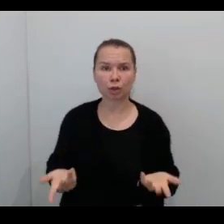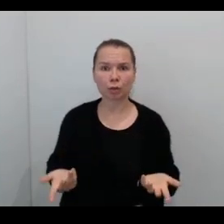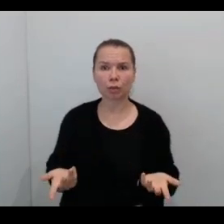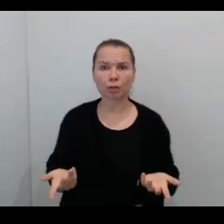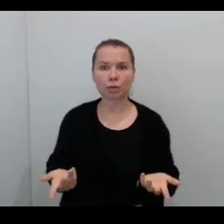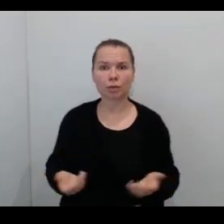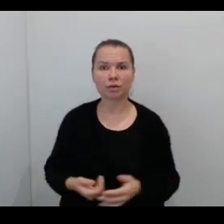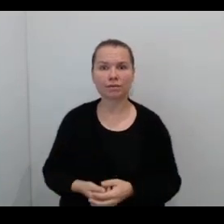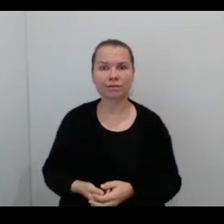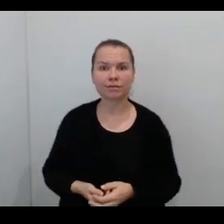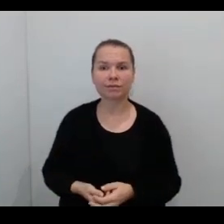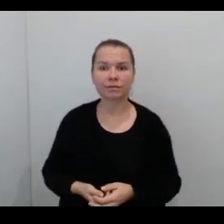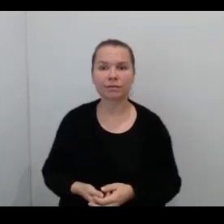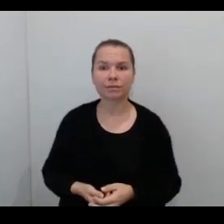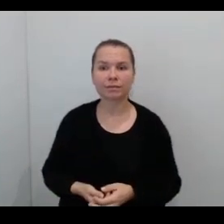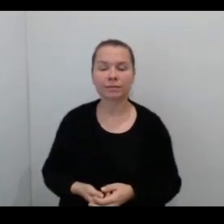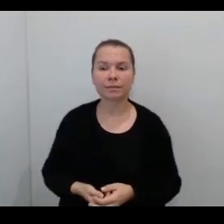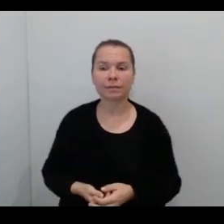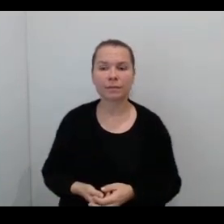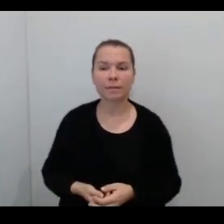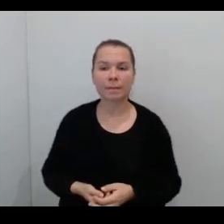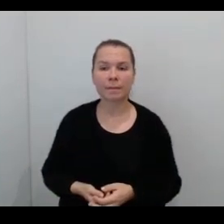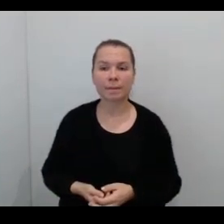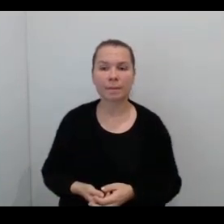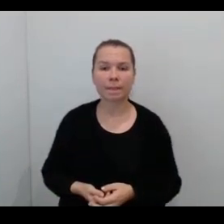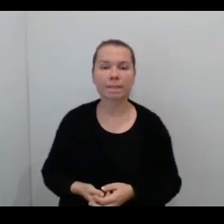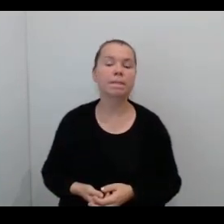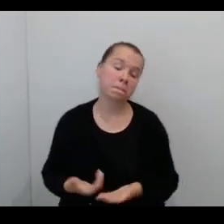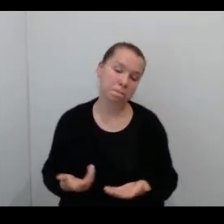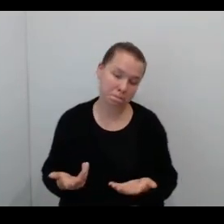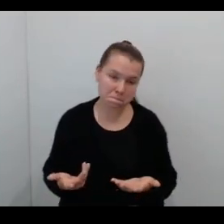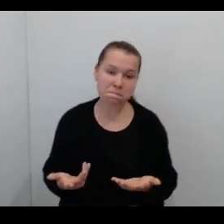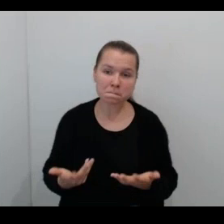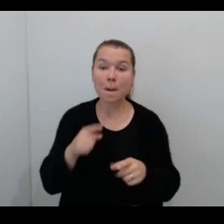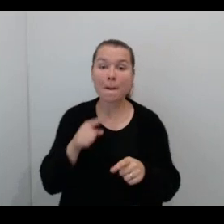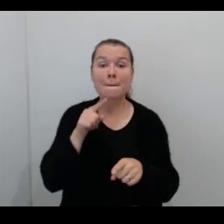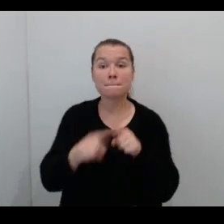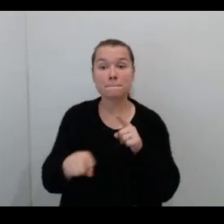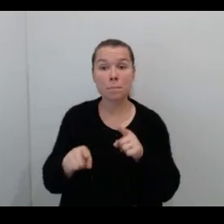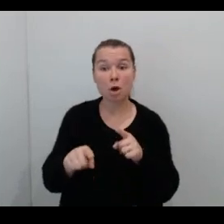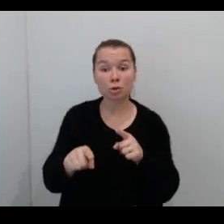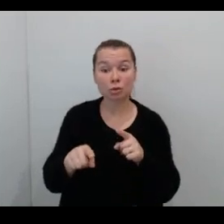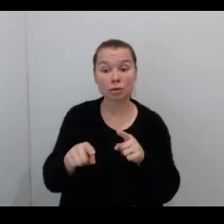Most of the time clients that present don't actually know they can ask for this